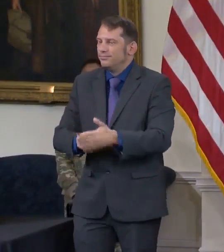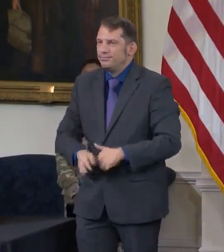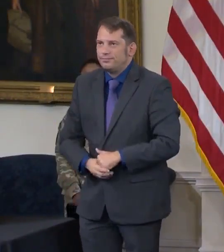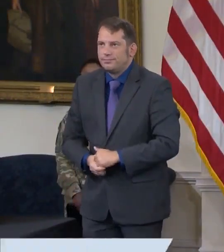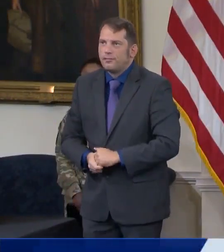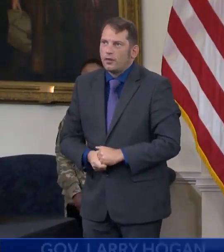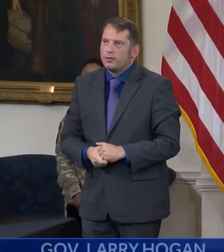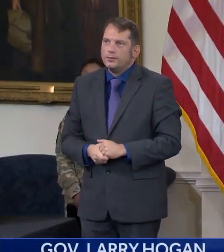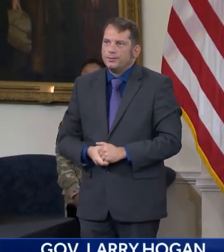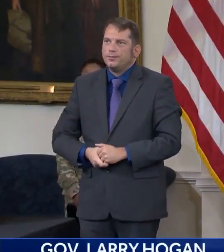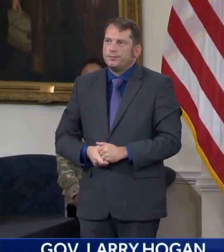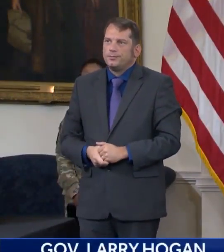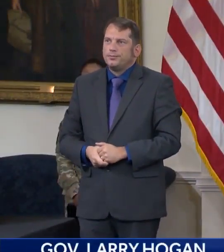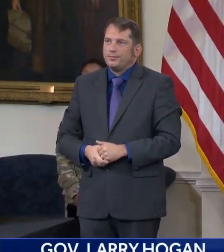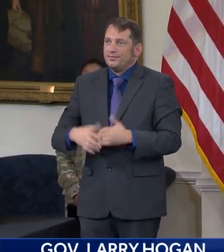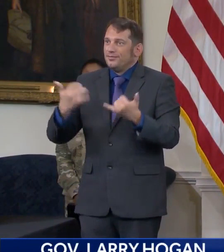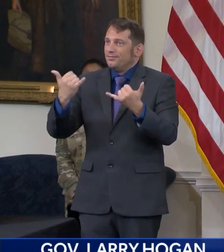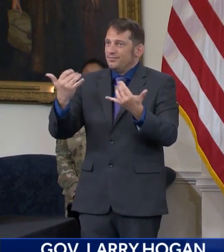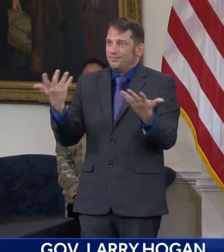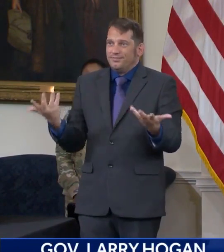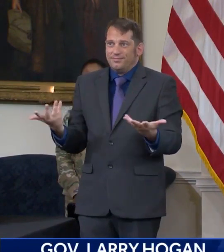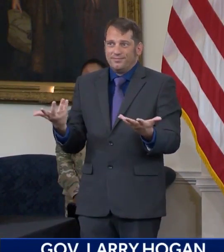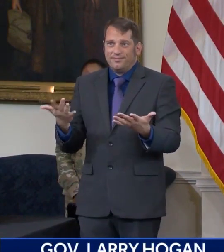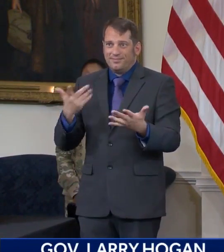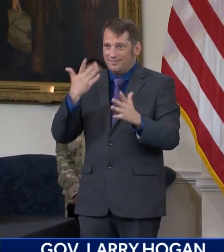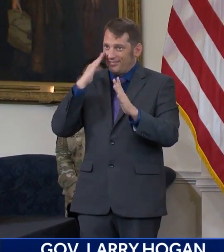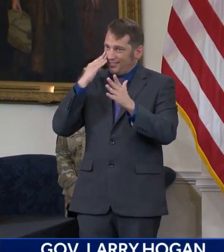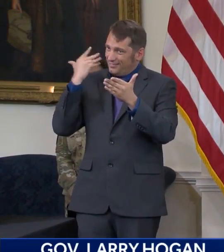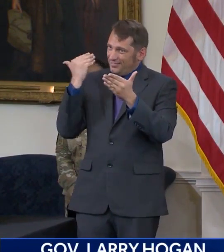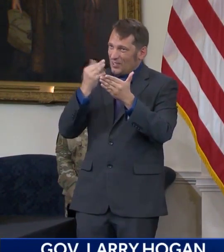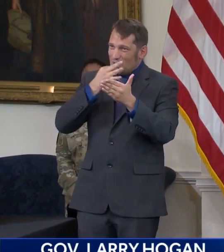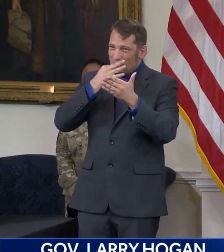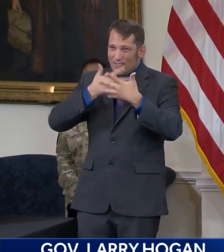ANNOUNCED A NEW OUTREACH EFFORT CALLED NO ARM LEFT BEHIND.